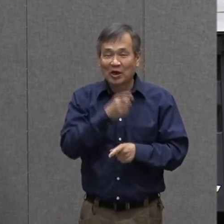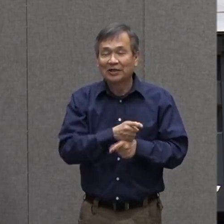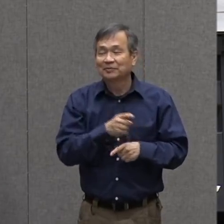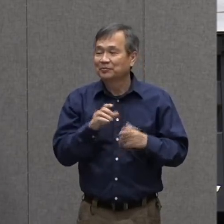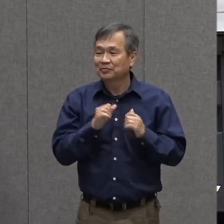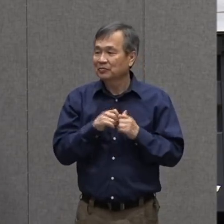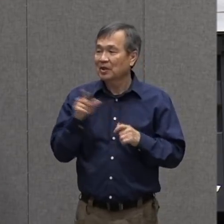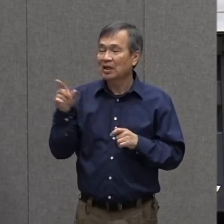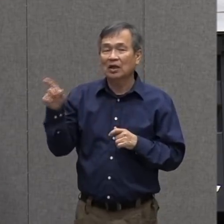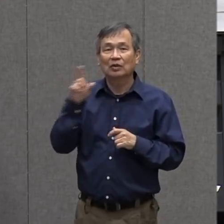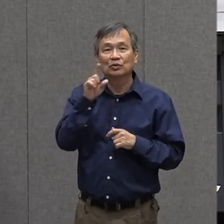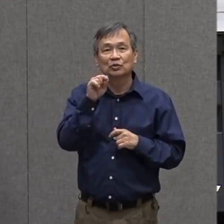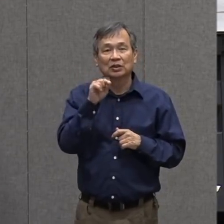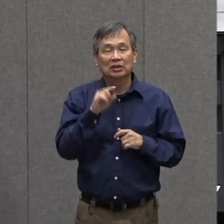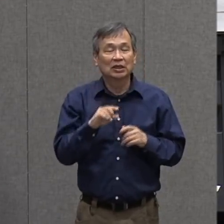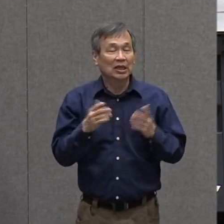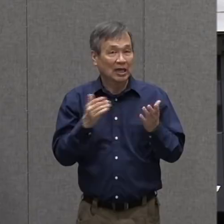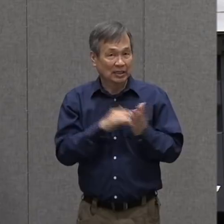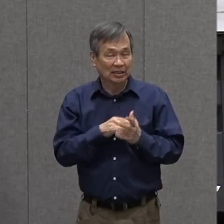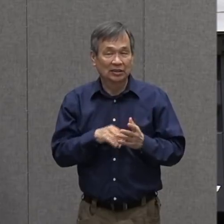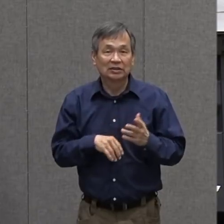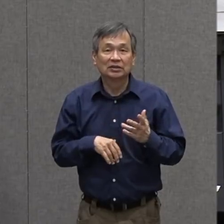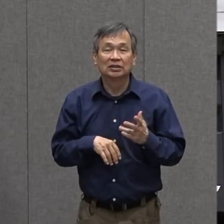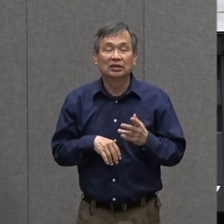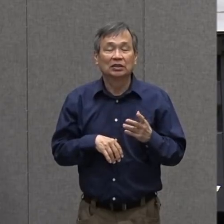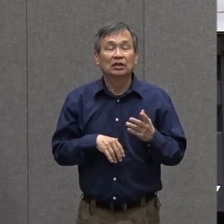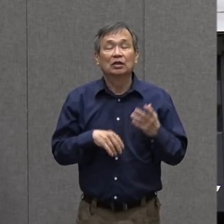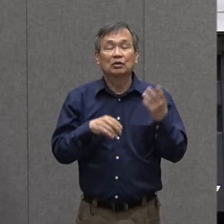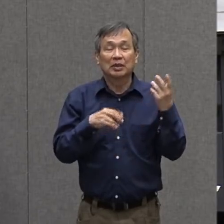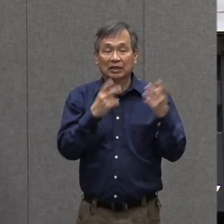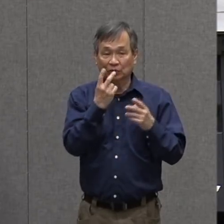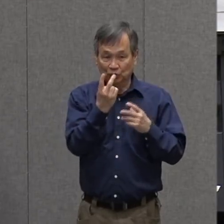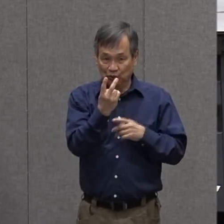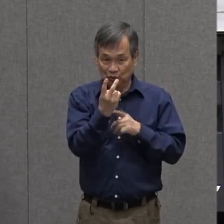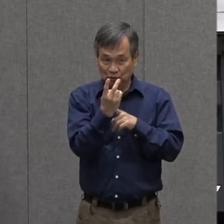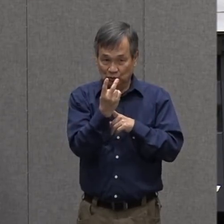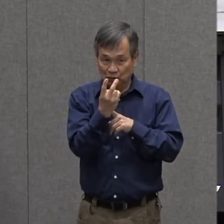Again, we'll start with those two, we can add three more, right?